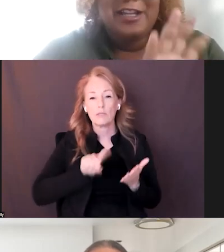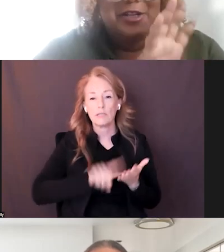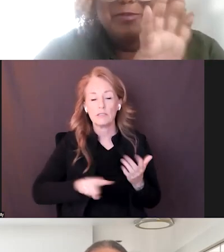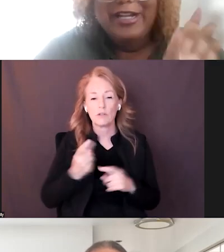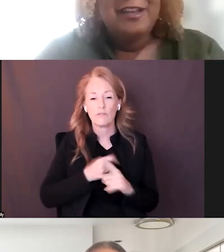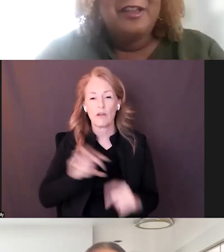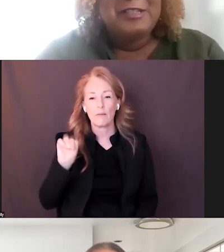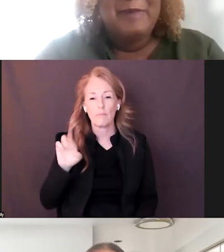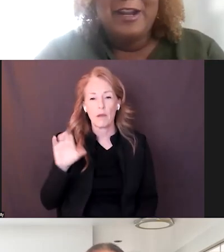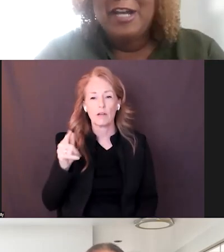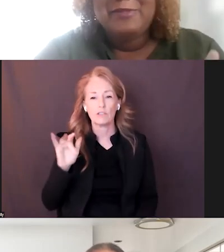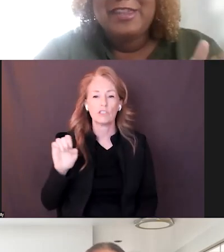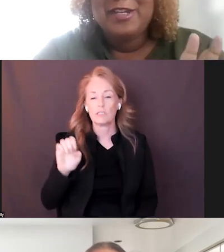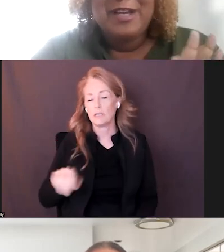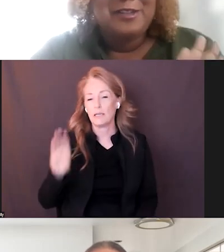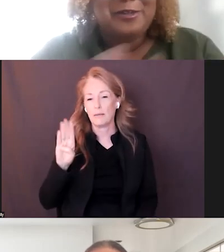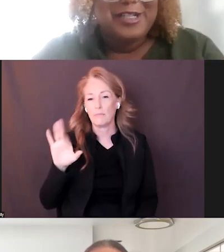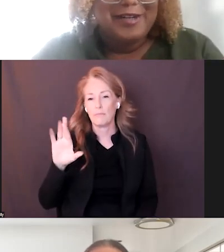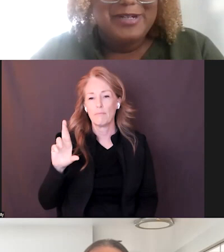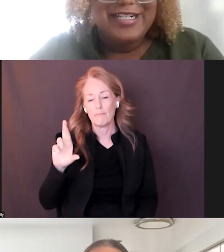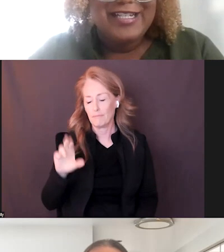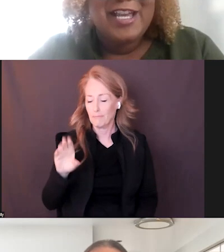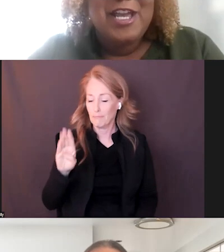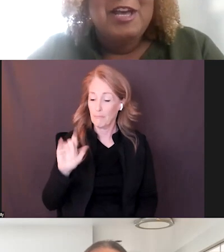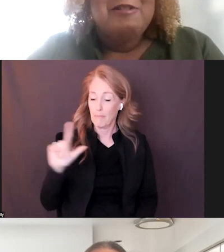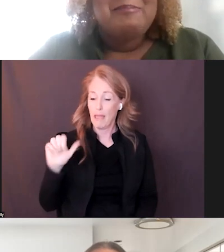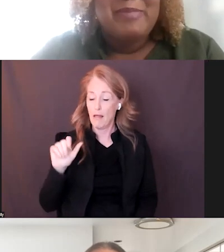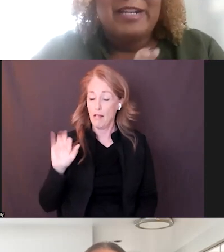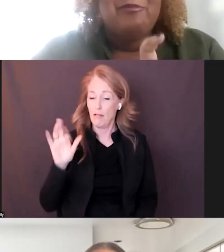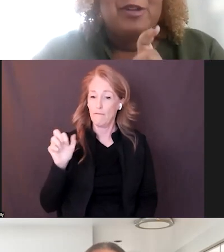AGAIN, YOU WERE SPOT ON WITH THE RESOLUTION NUMBERS,